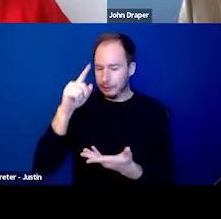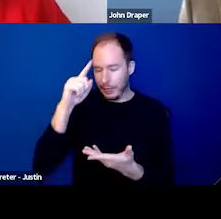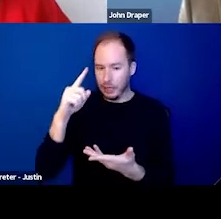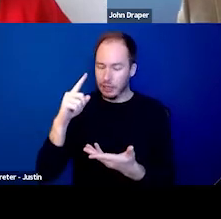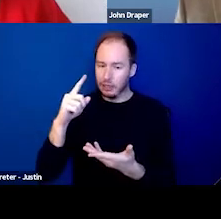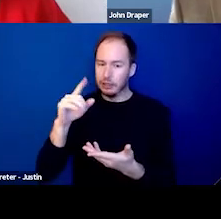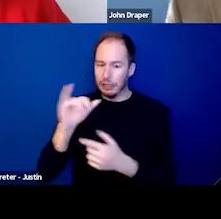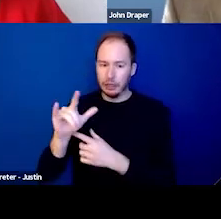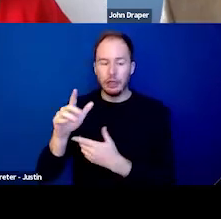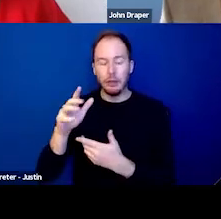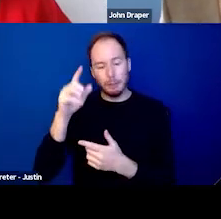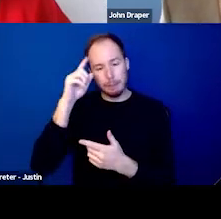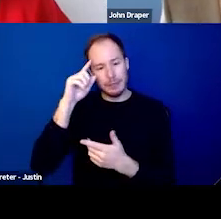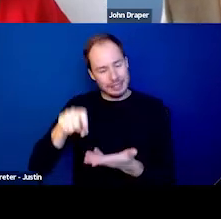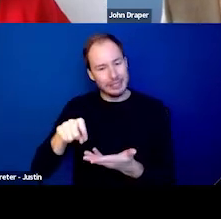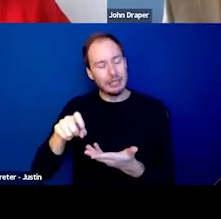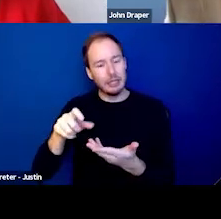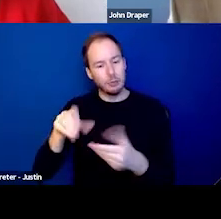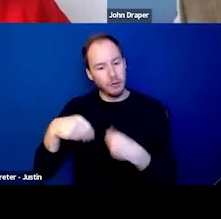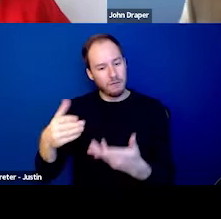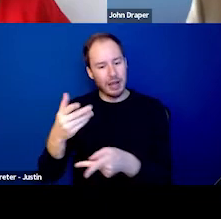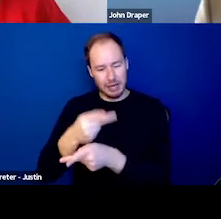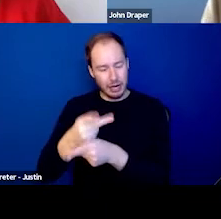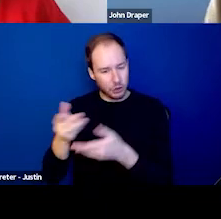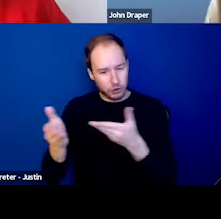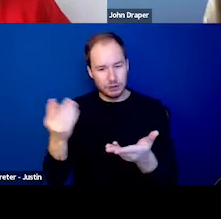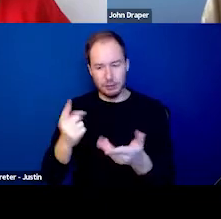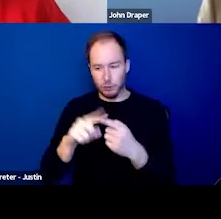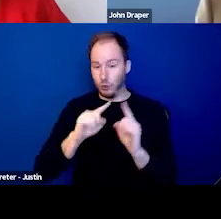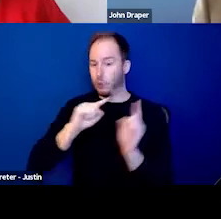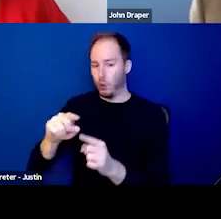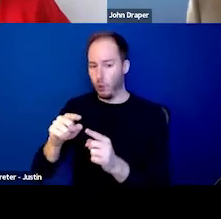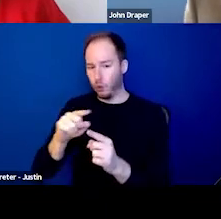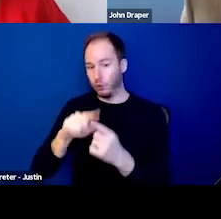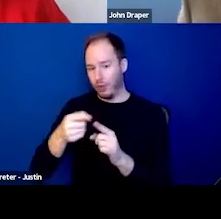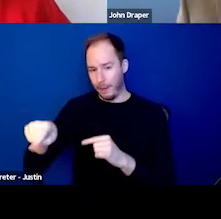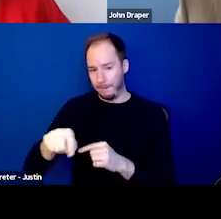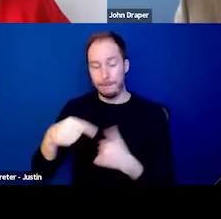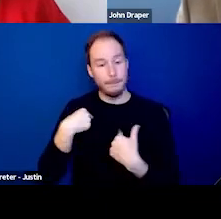So there needs to be some care that comes to them. And so that's what we did for seven years.